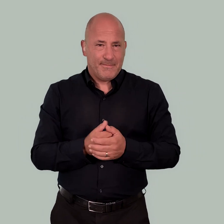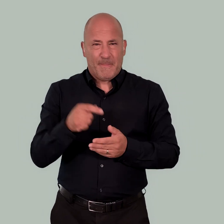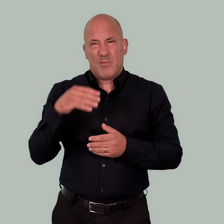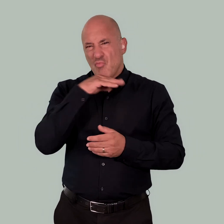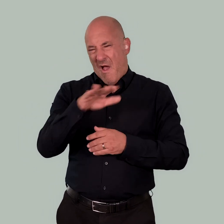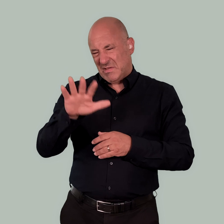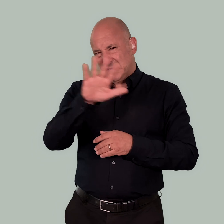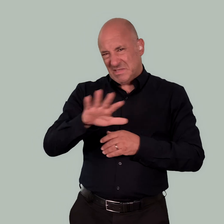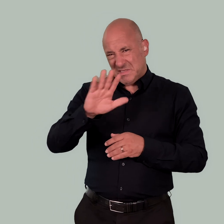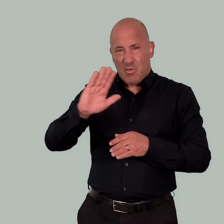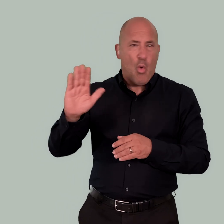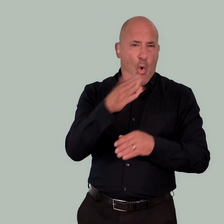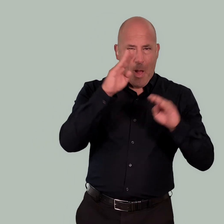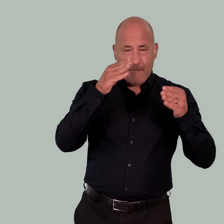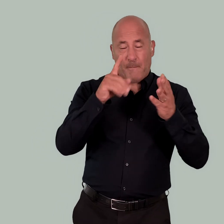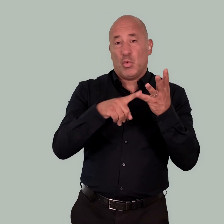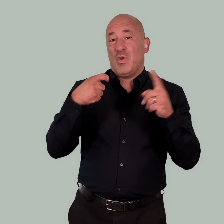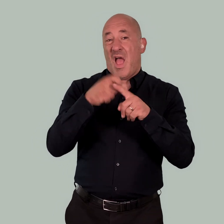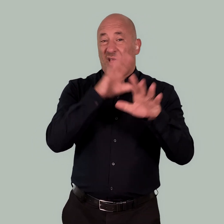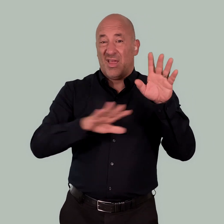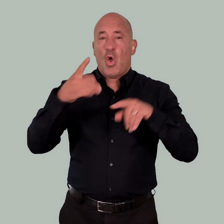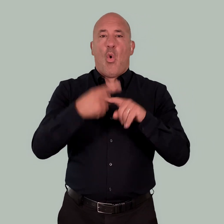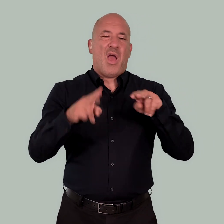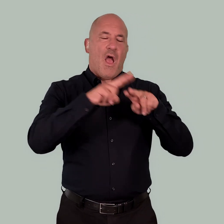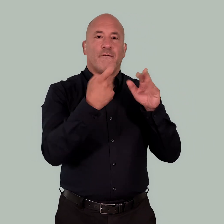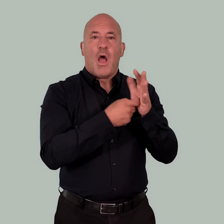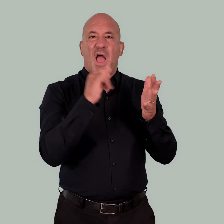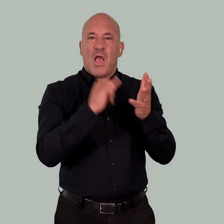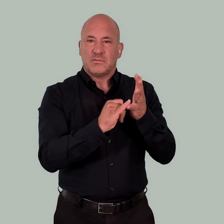All estimates cover the United Kingdom except FRS estimates